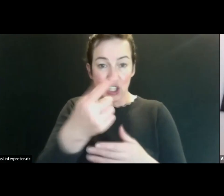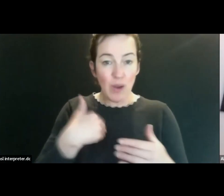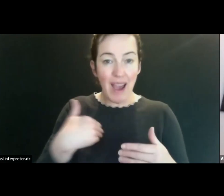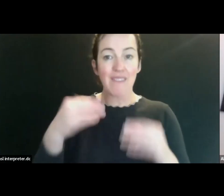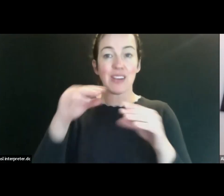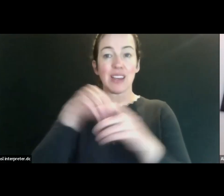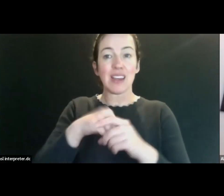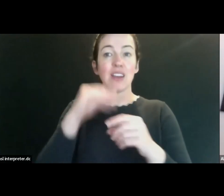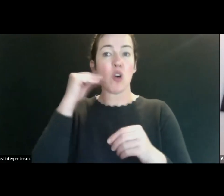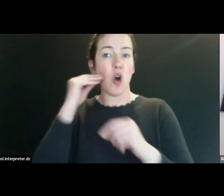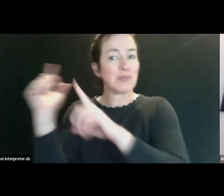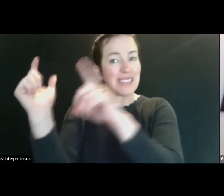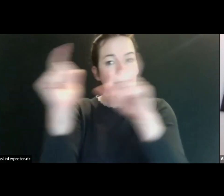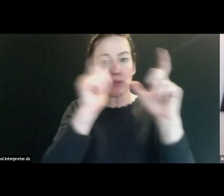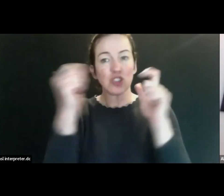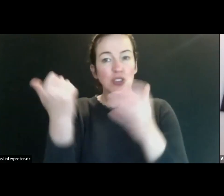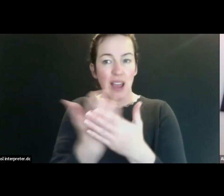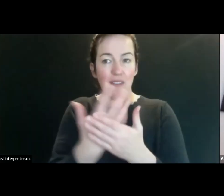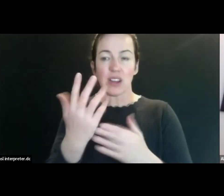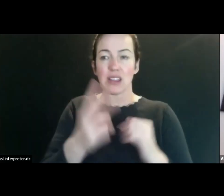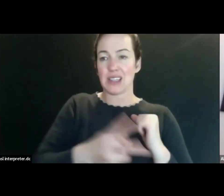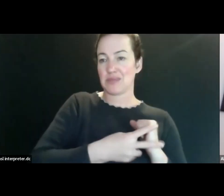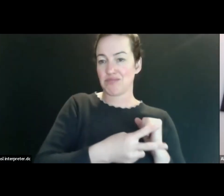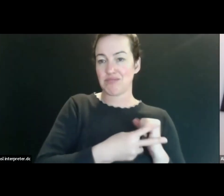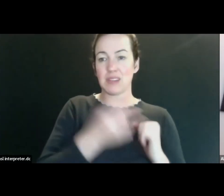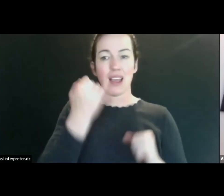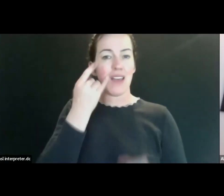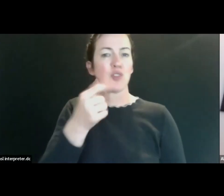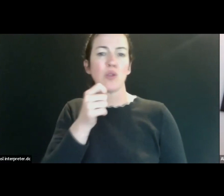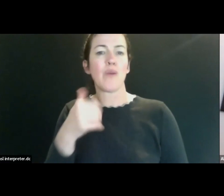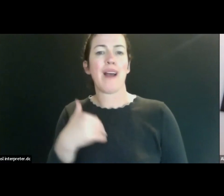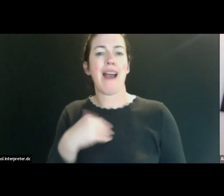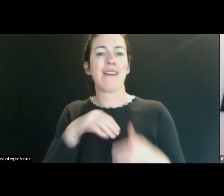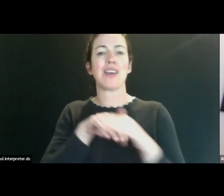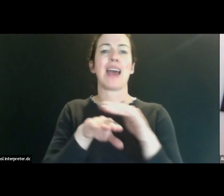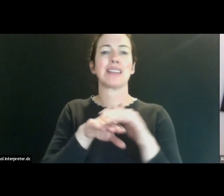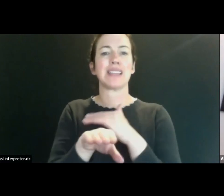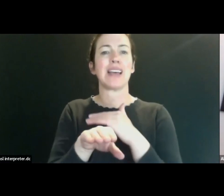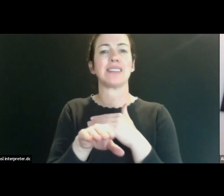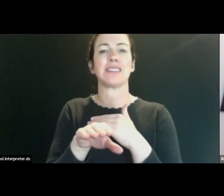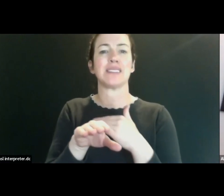and you should do this, and you should do that. If you don't have access to a digital